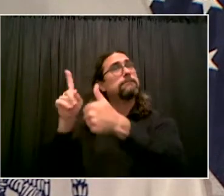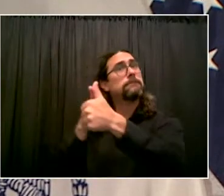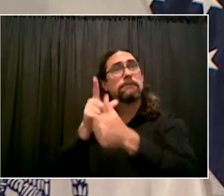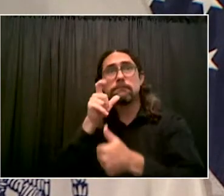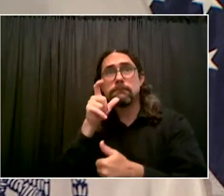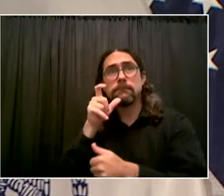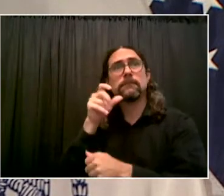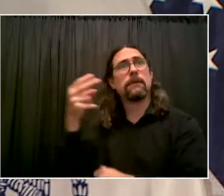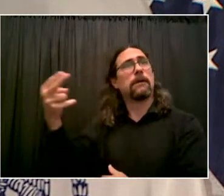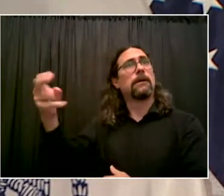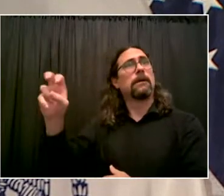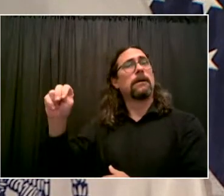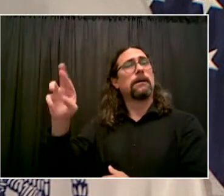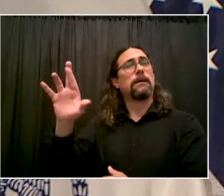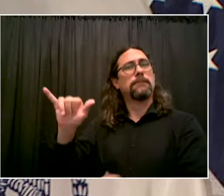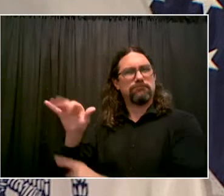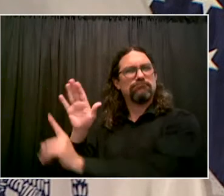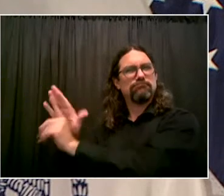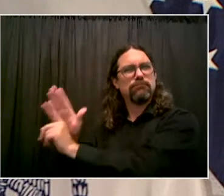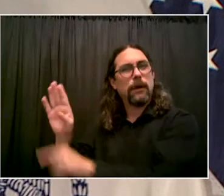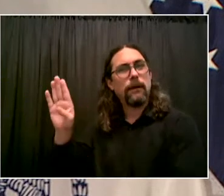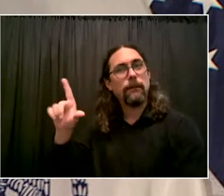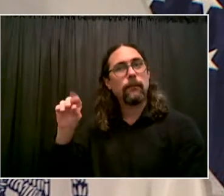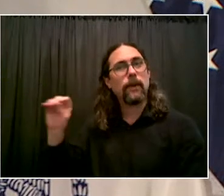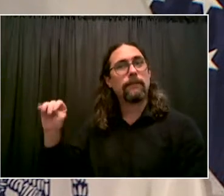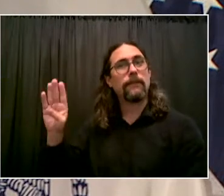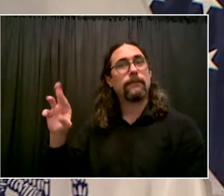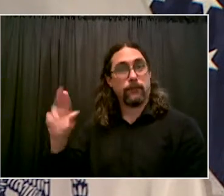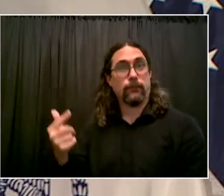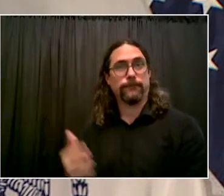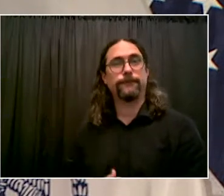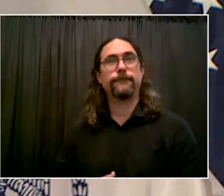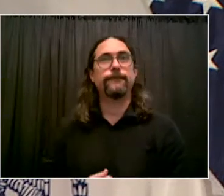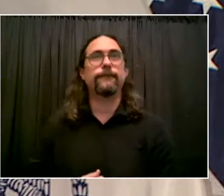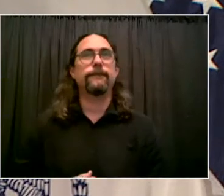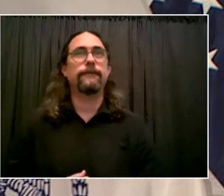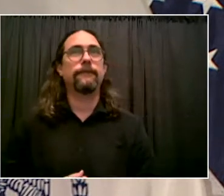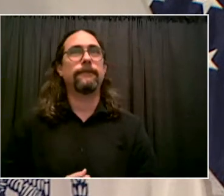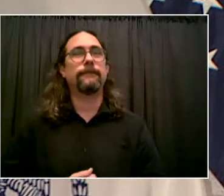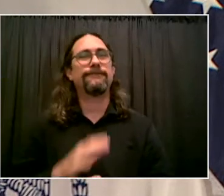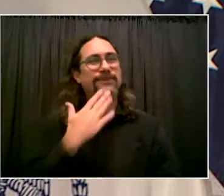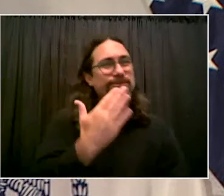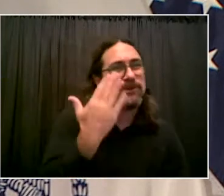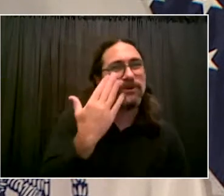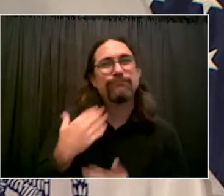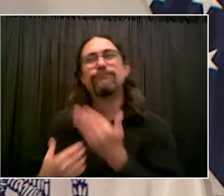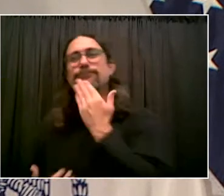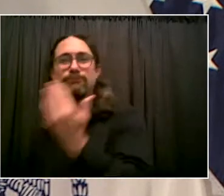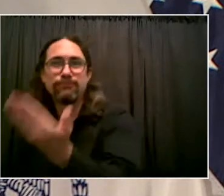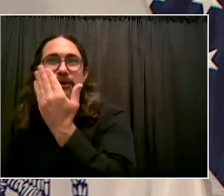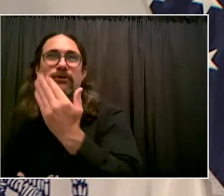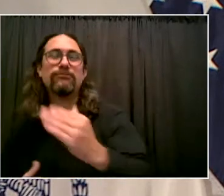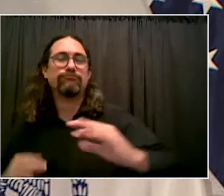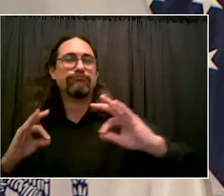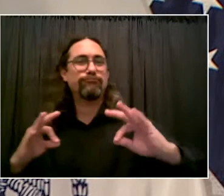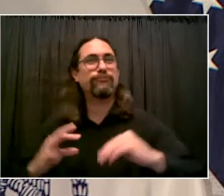DOING MR. AYMO? R